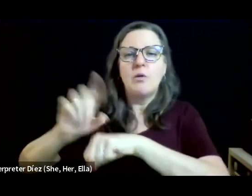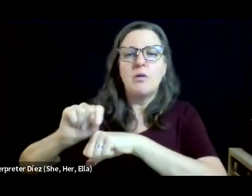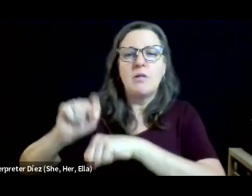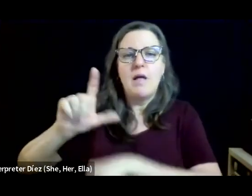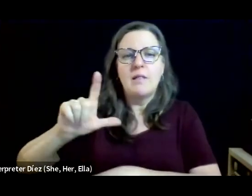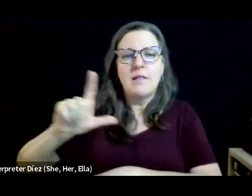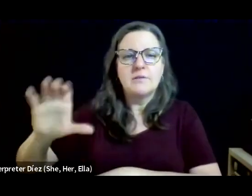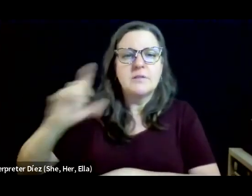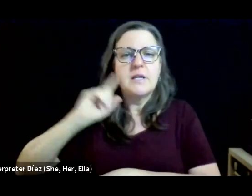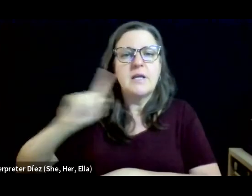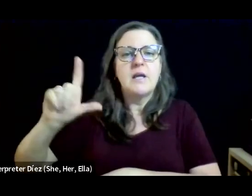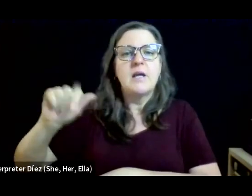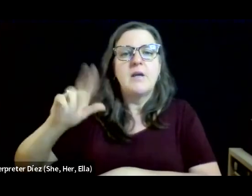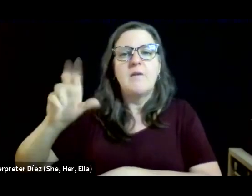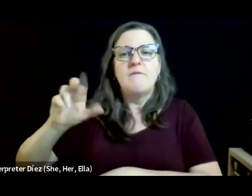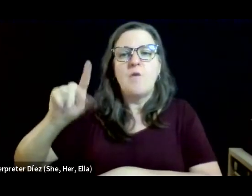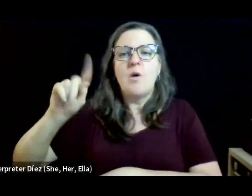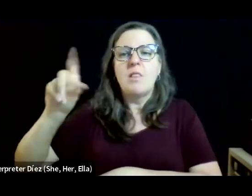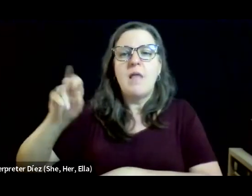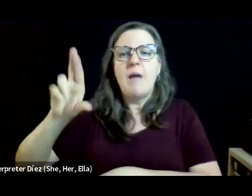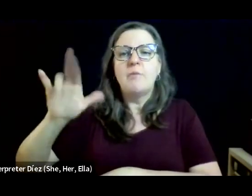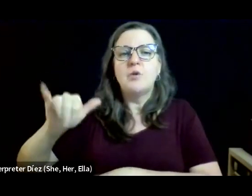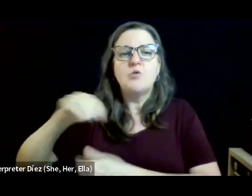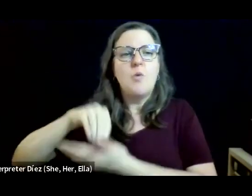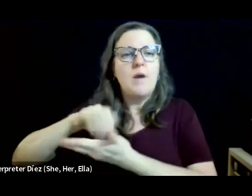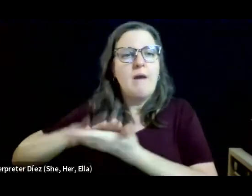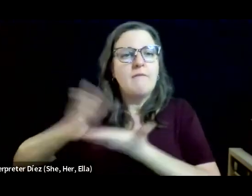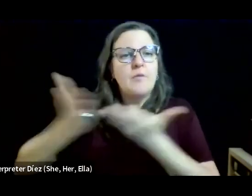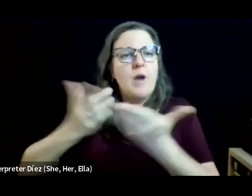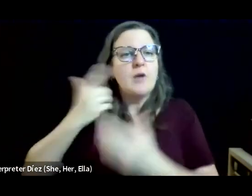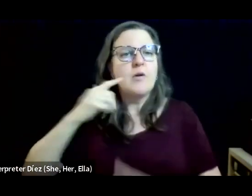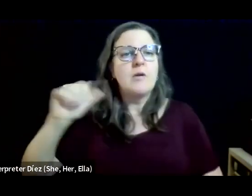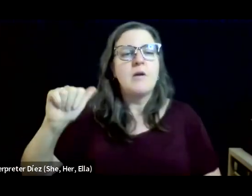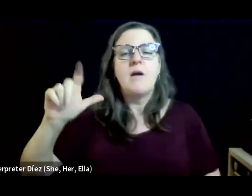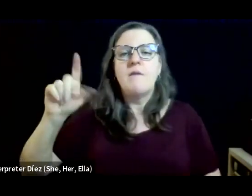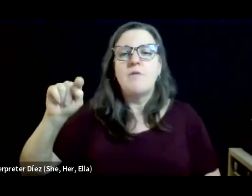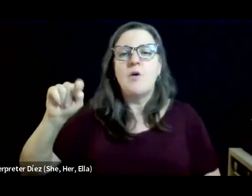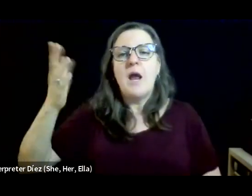Record Services for the AT&T Dish Tower Upgrade.